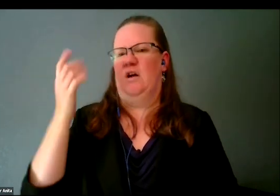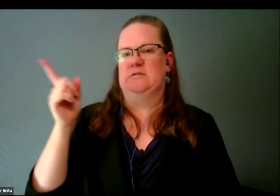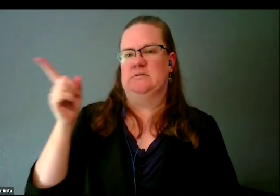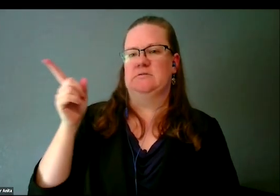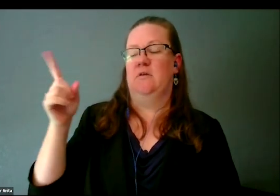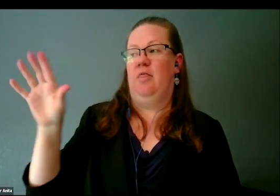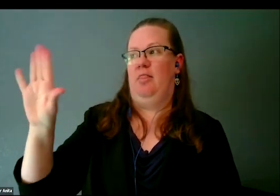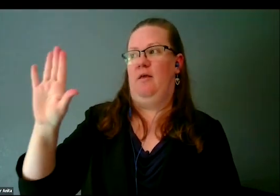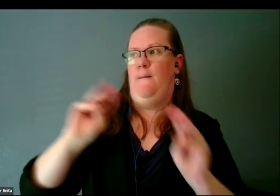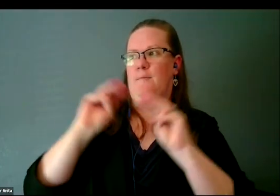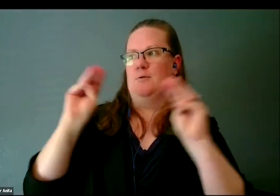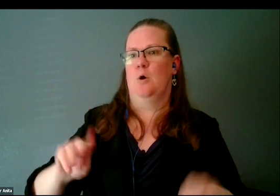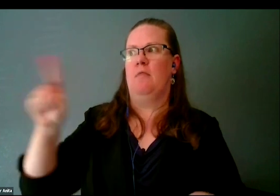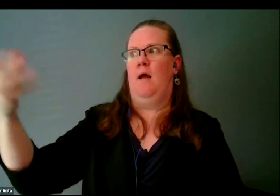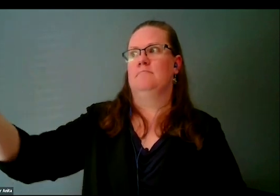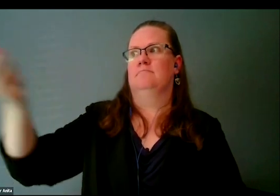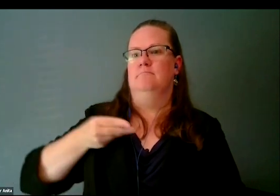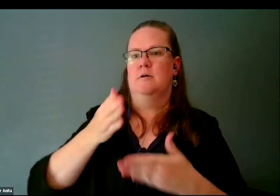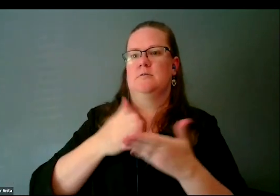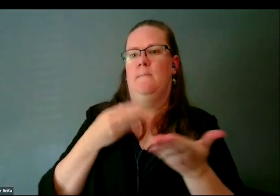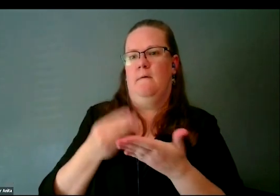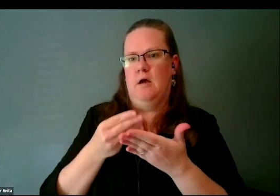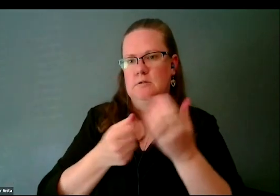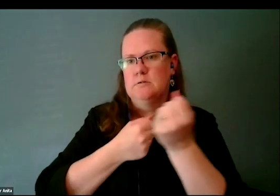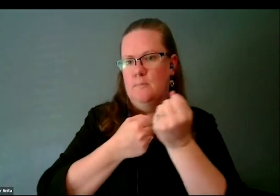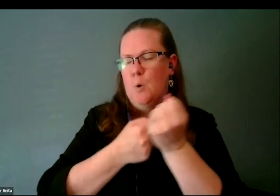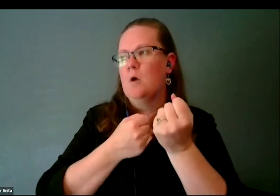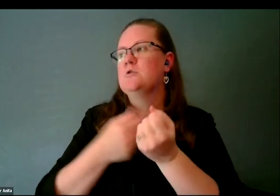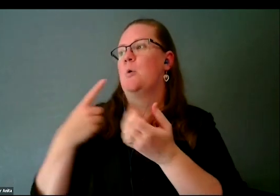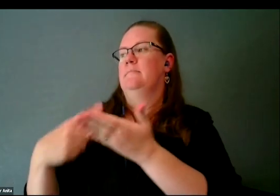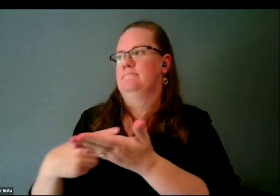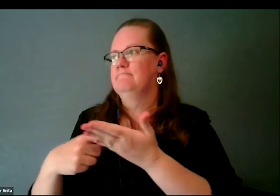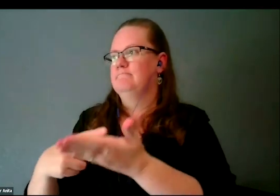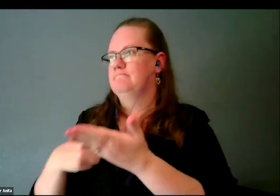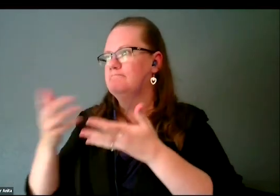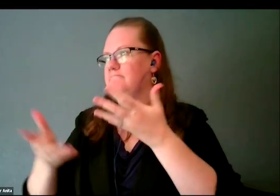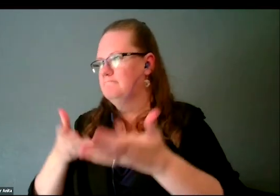After lots of discussion, we landed on four pieces.